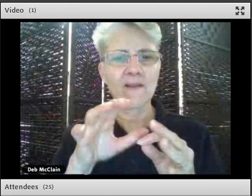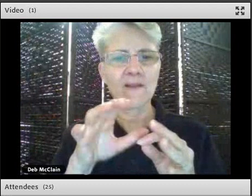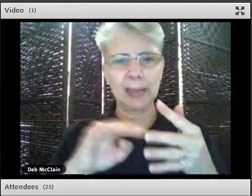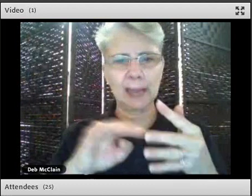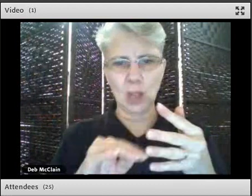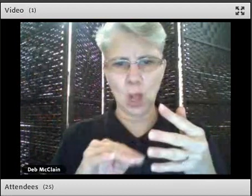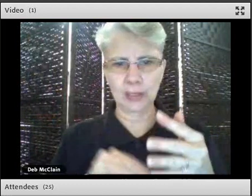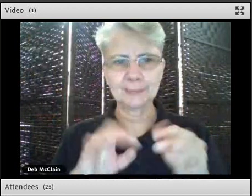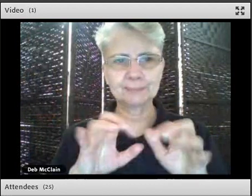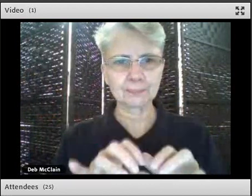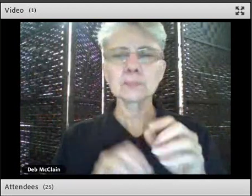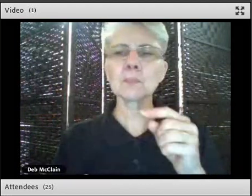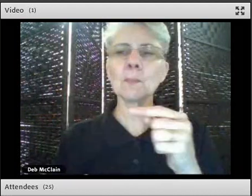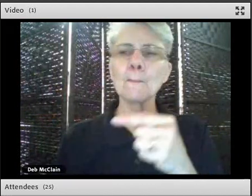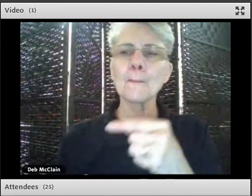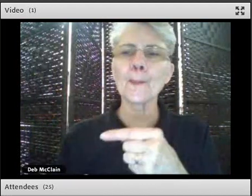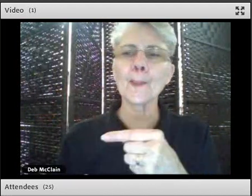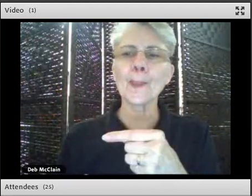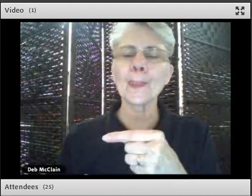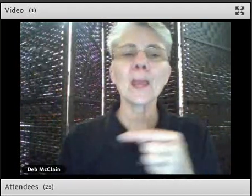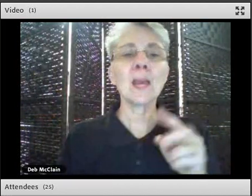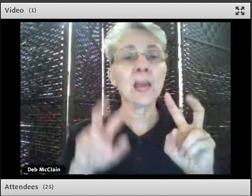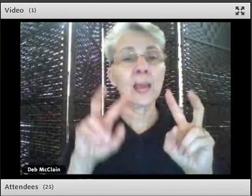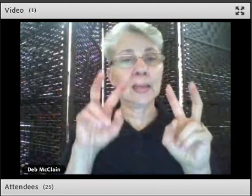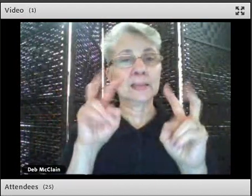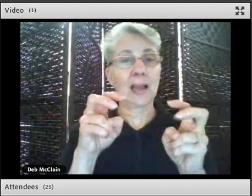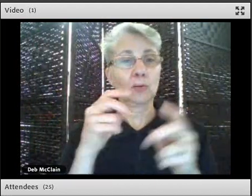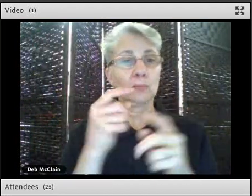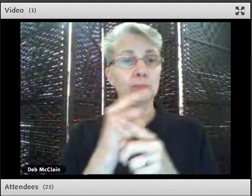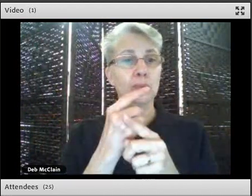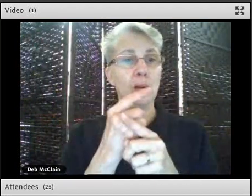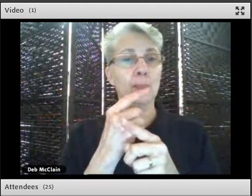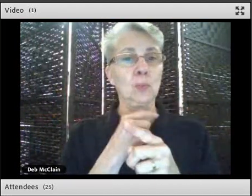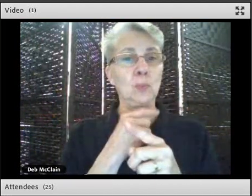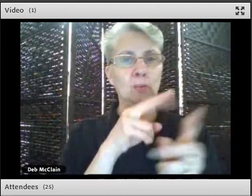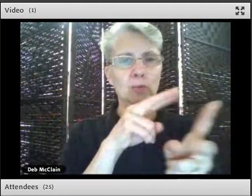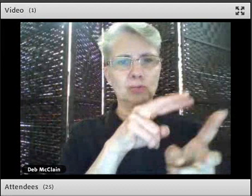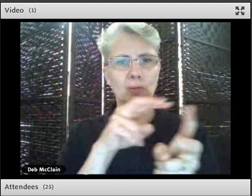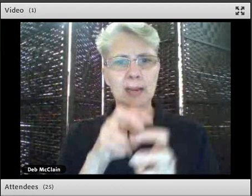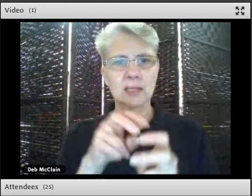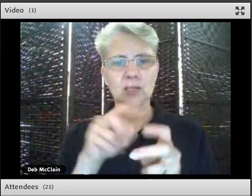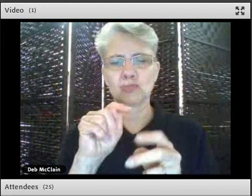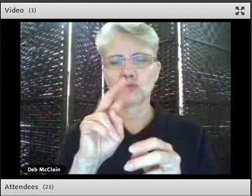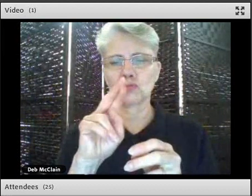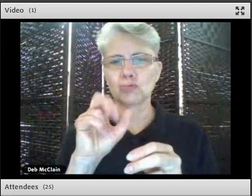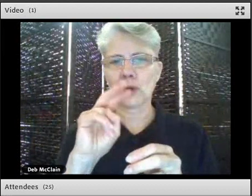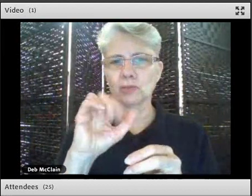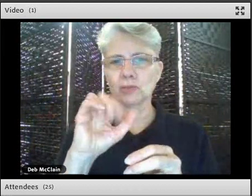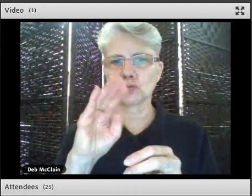we're going to transcribe what we see with "Inferno." We can do that directly from the disc label.